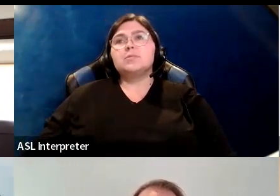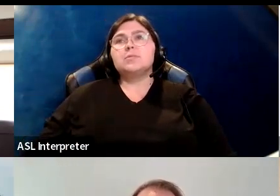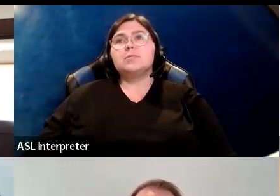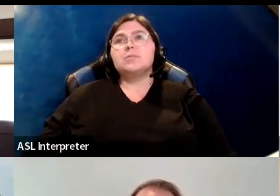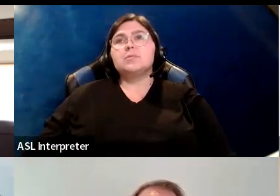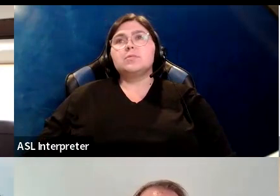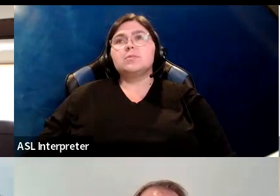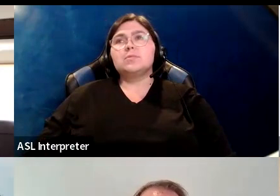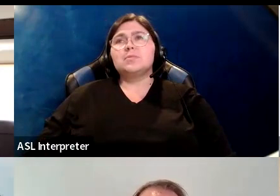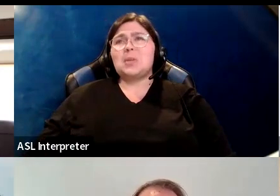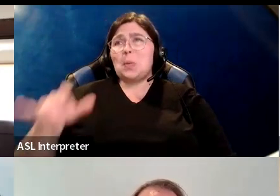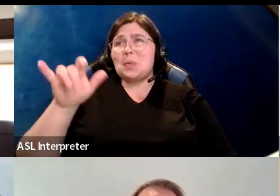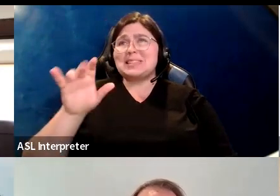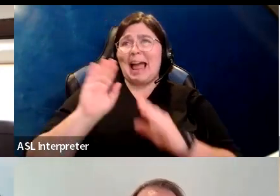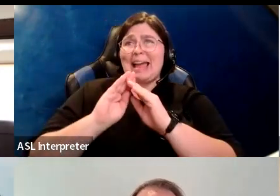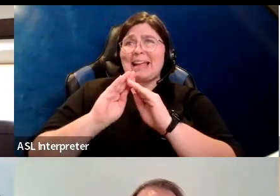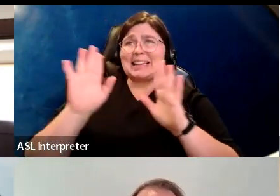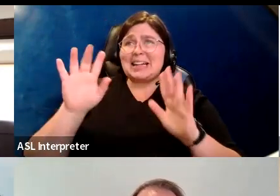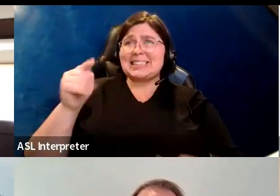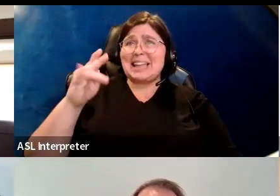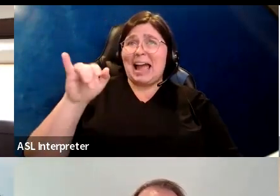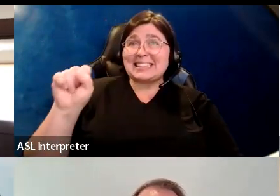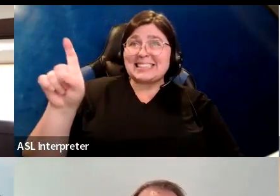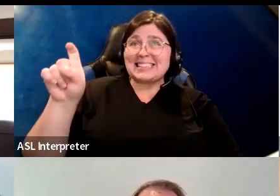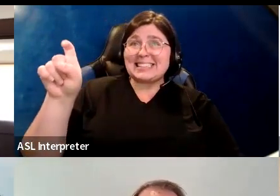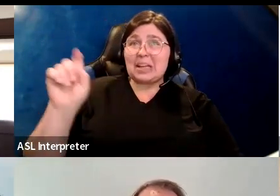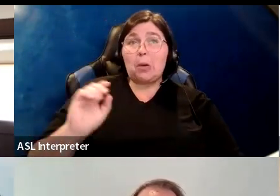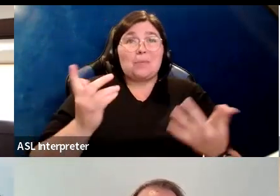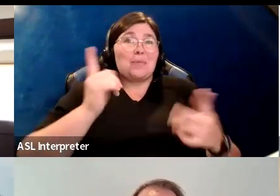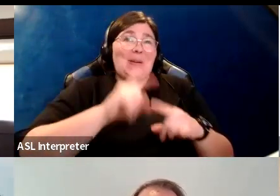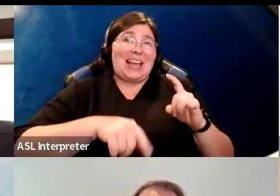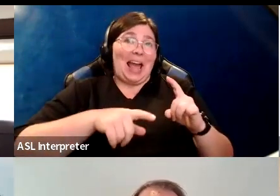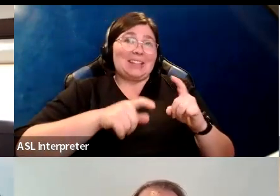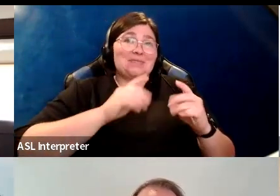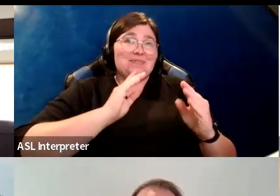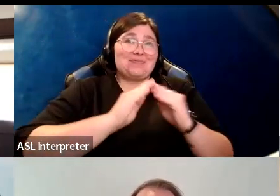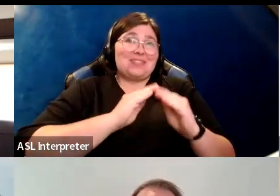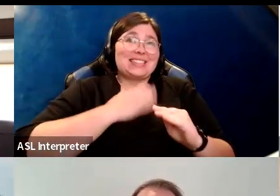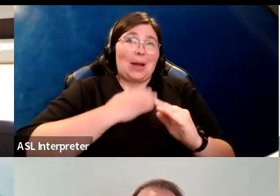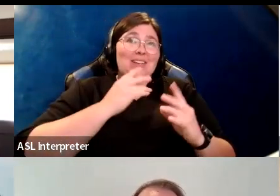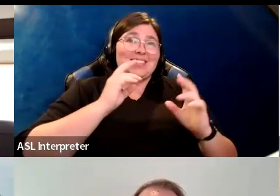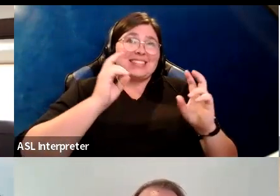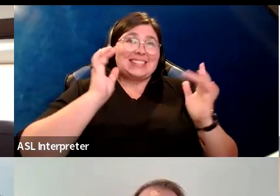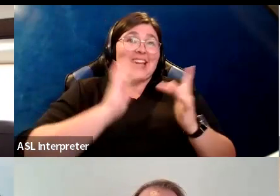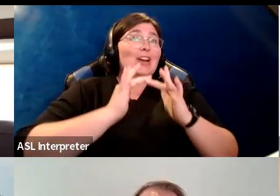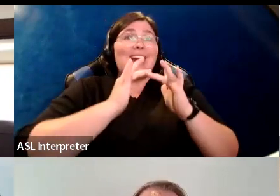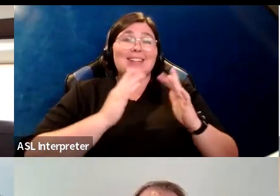Was that clear to you, Thijs? Sorry. No, no problem. Nothing we can do about our internet. This is the joys of modern technology.